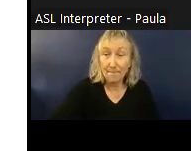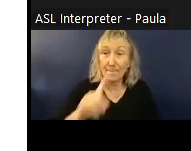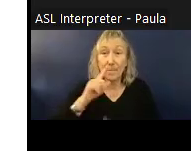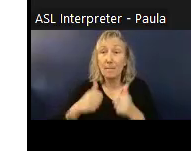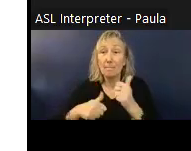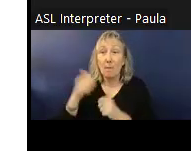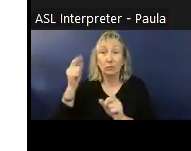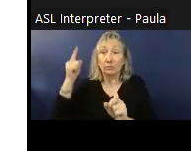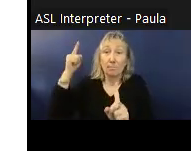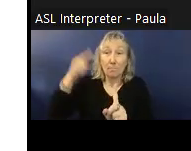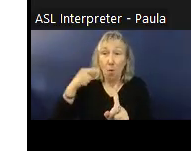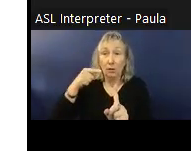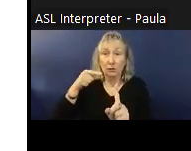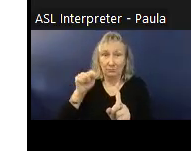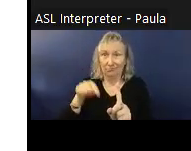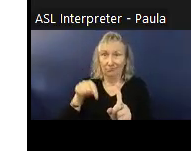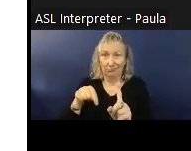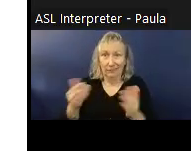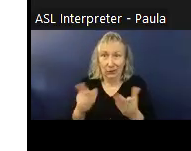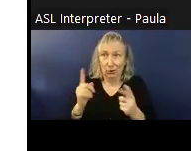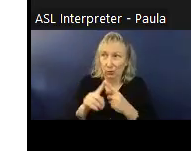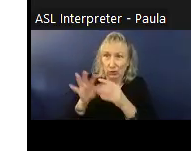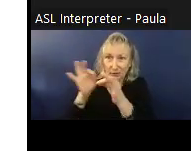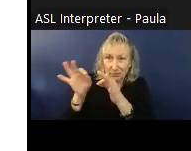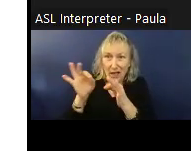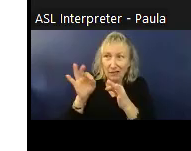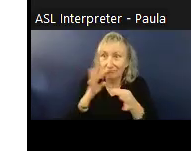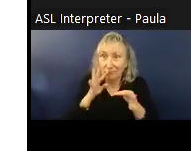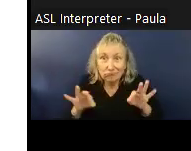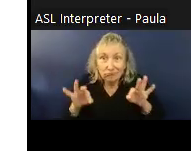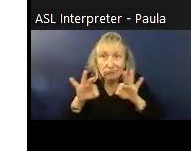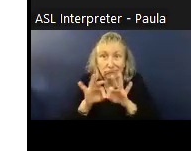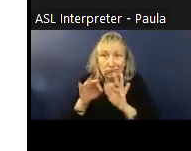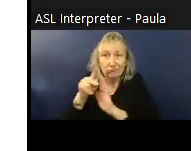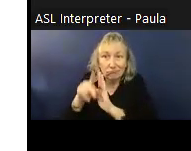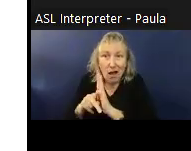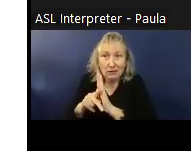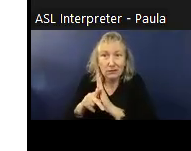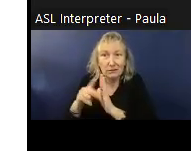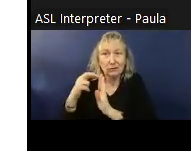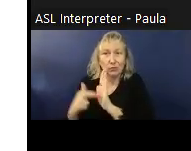was to incorporate important policy guidance that had been issued since our